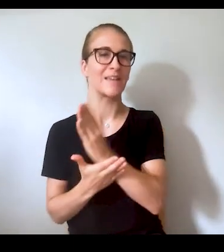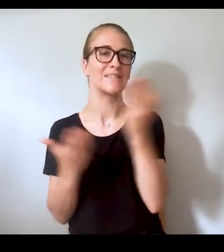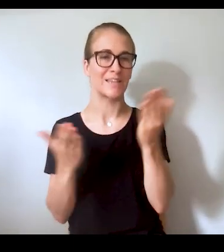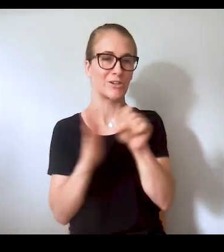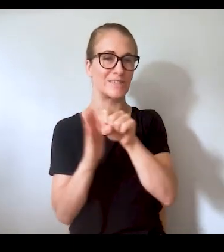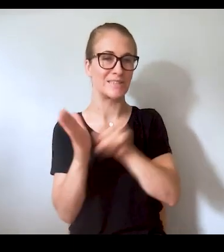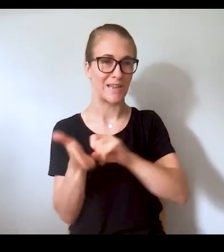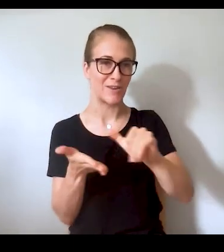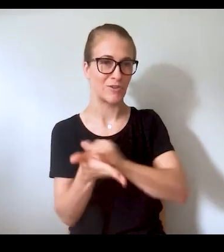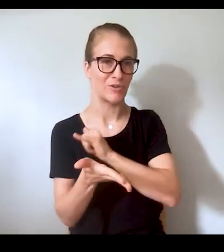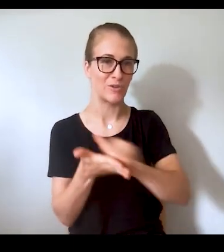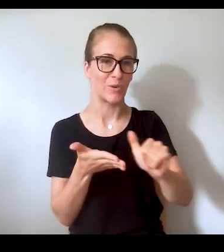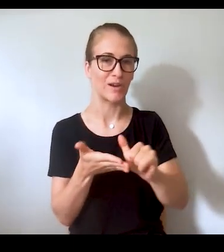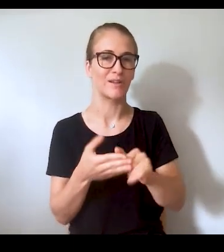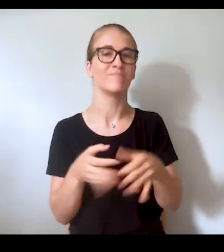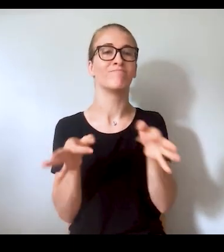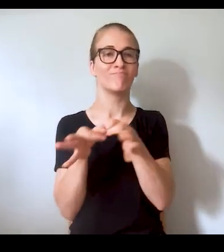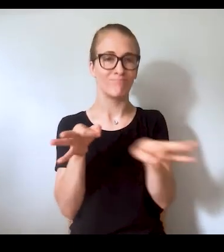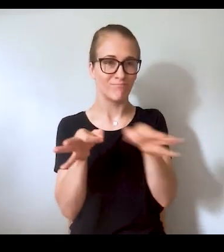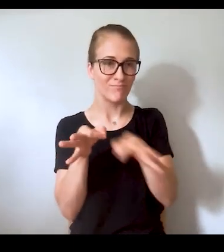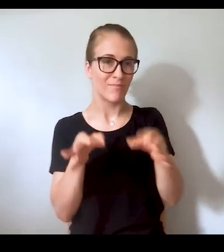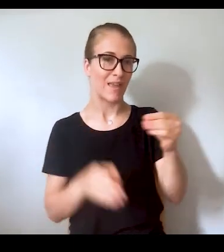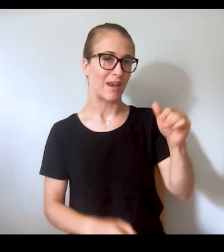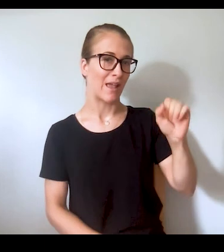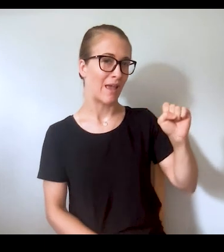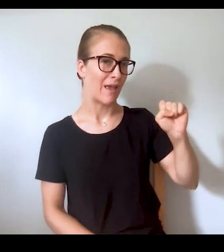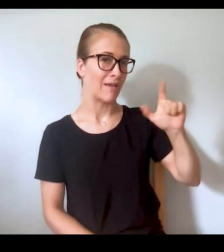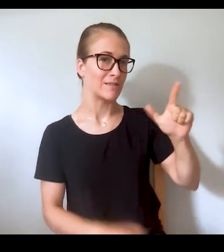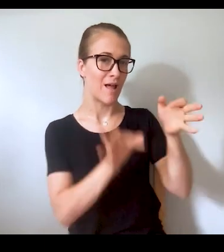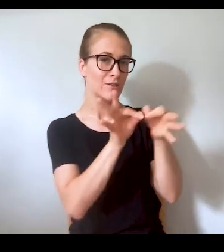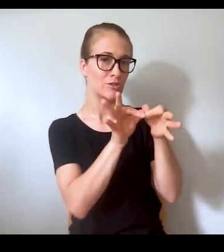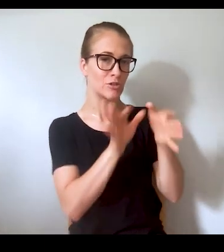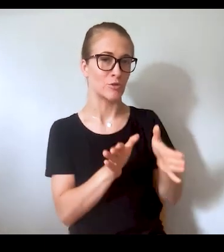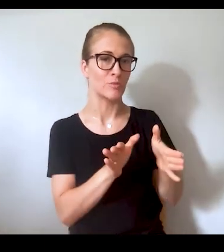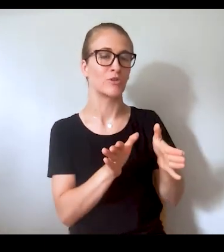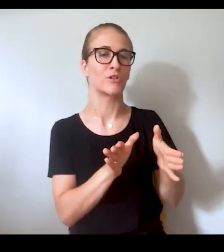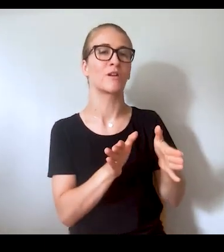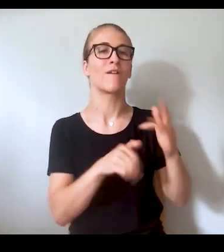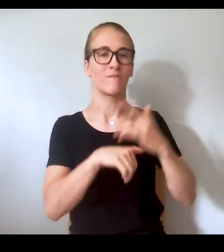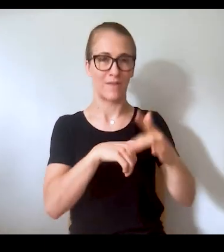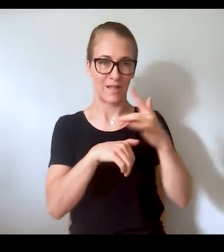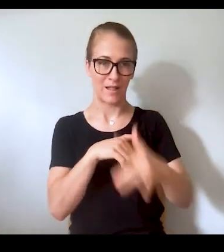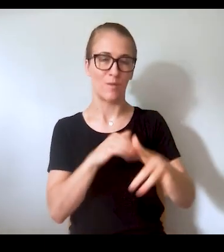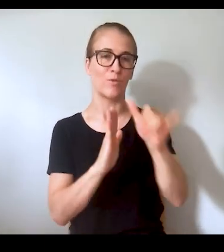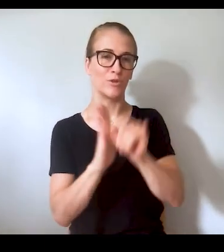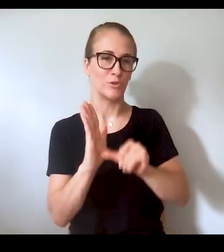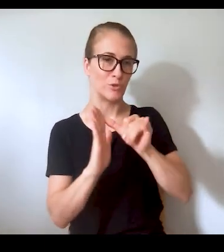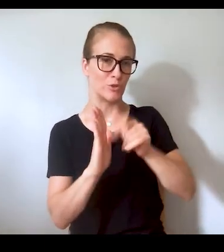The closed-captioned and ASL version of this podcast is available on our YouTube channel.